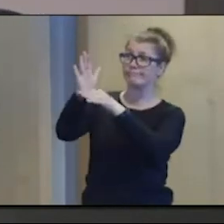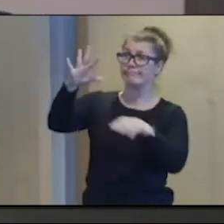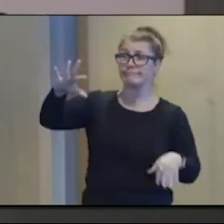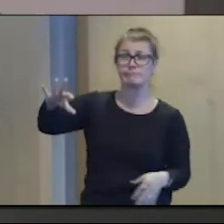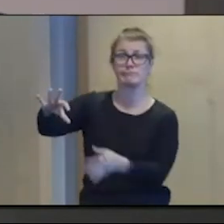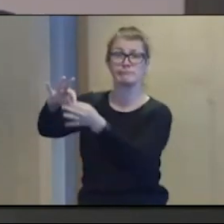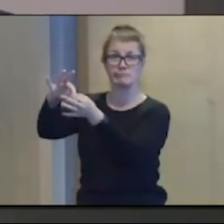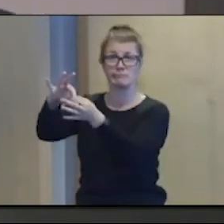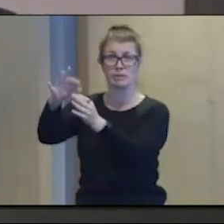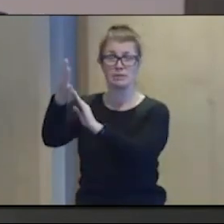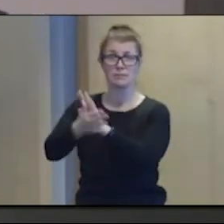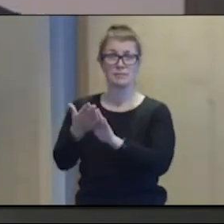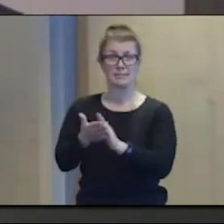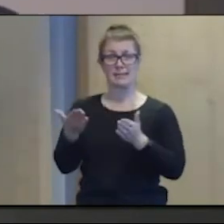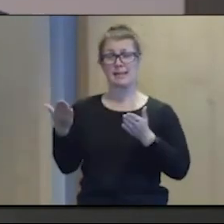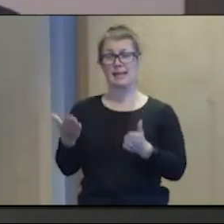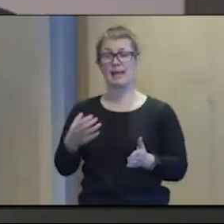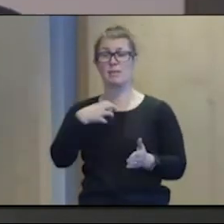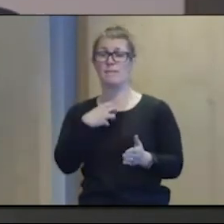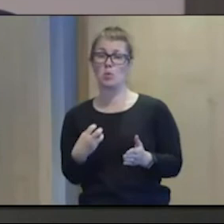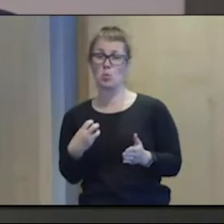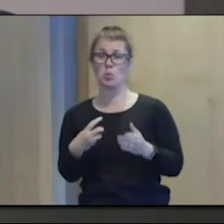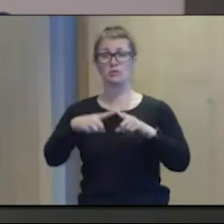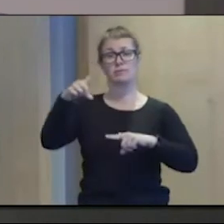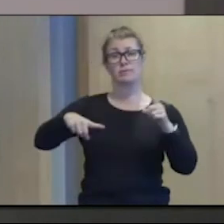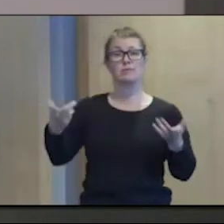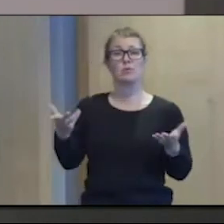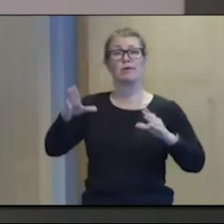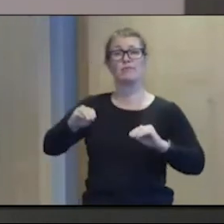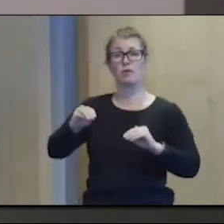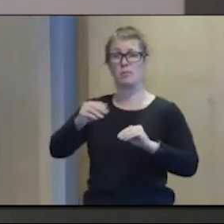to have diversity in where we get our electricity from. So you can imagine